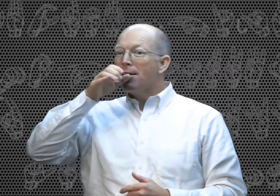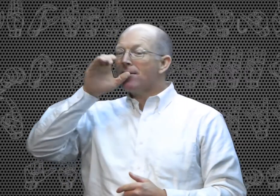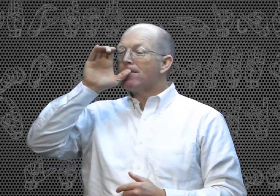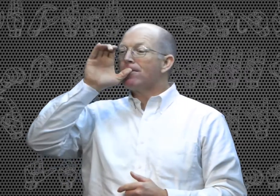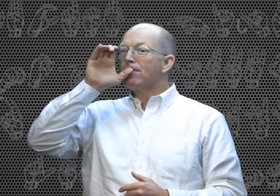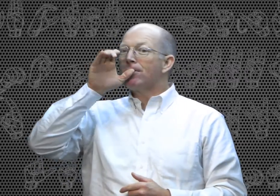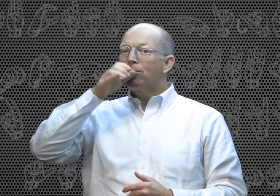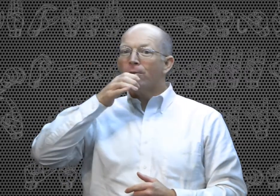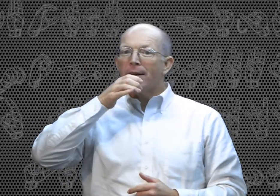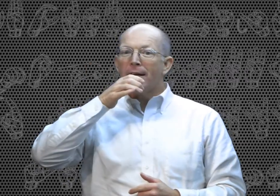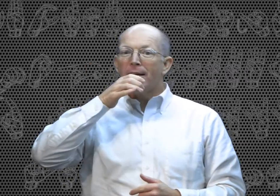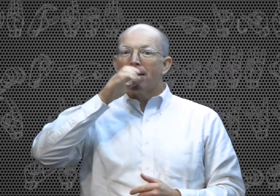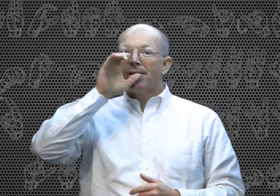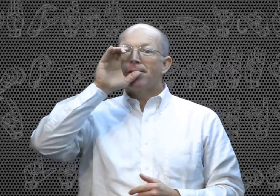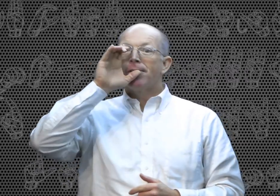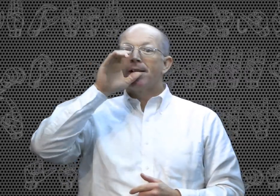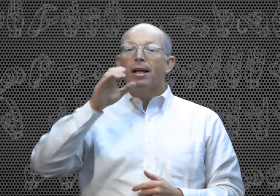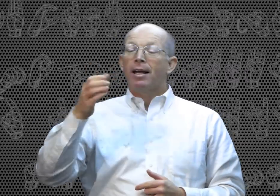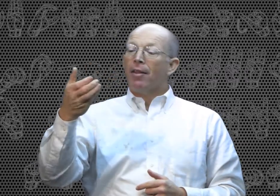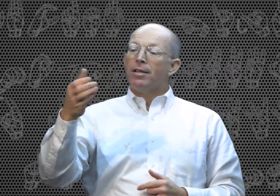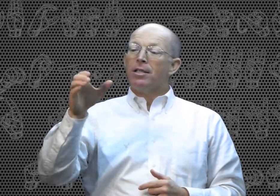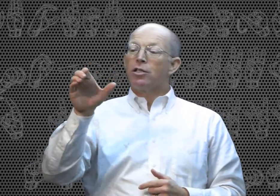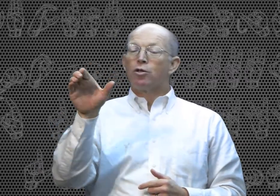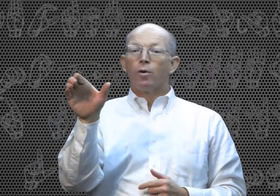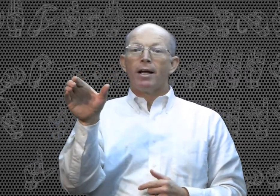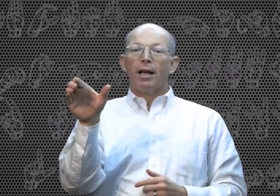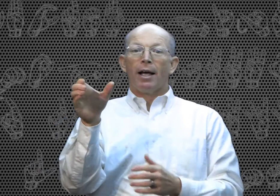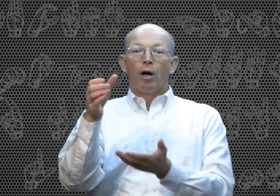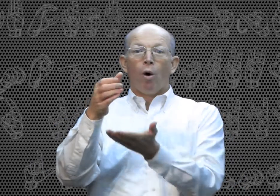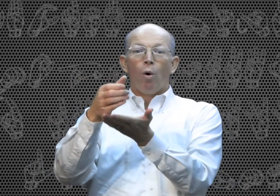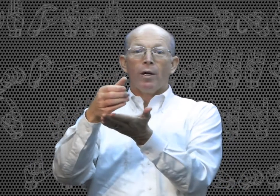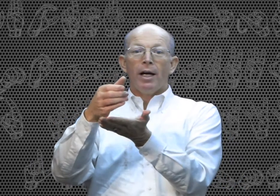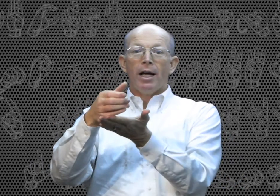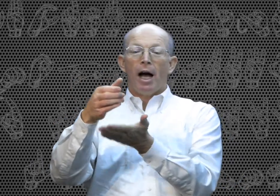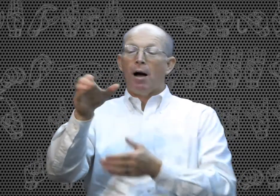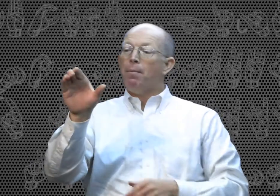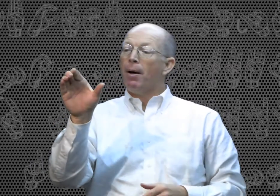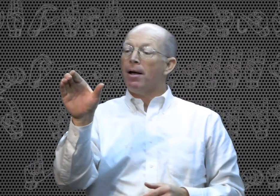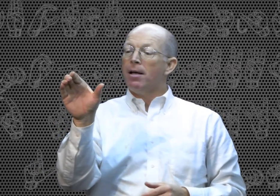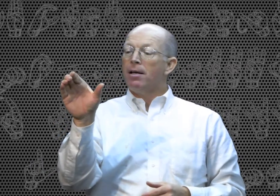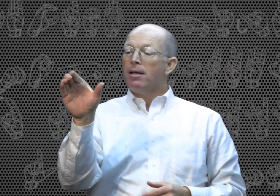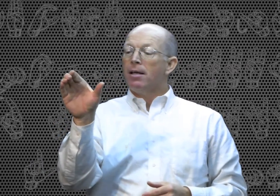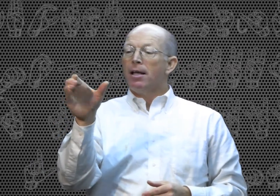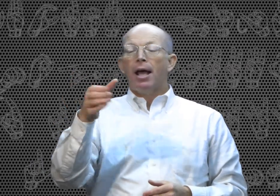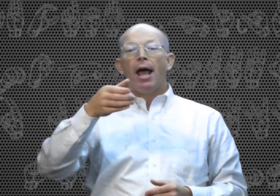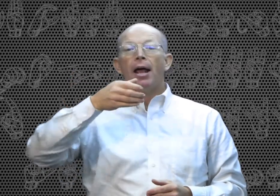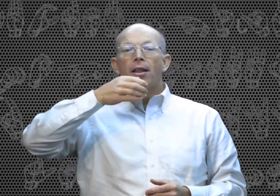DRINK DRINK - Now this is DRINK like you are holding a cup.